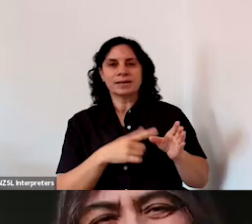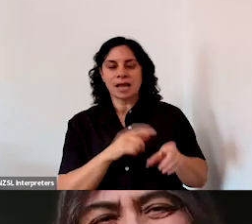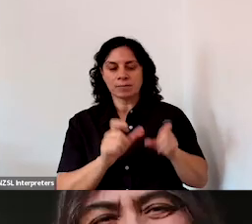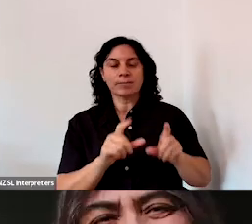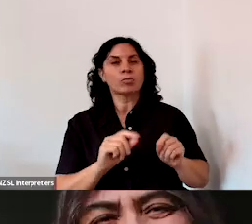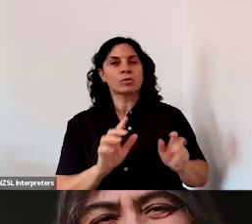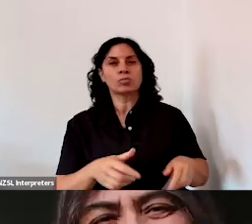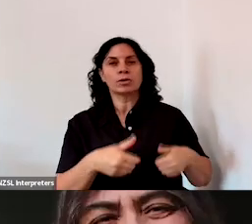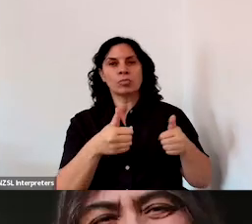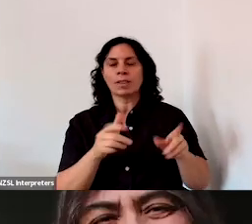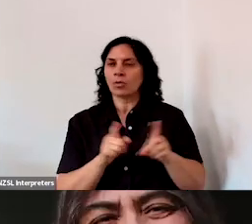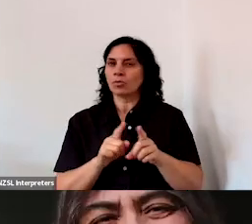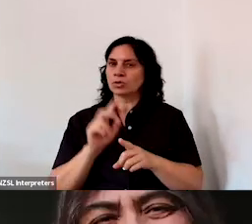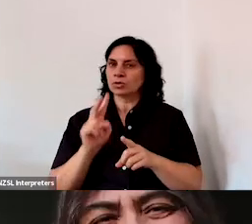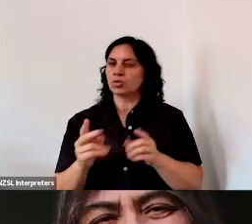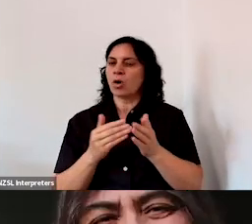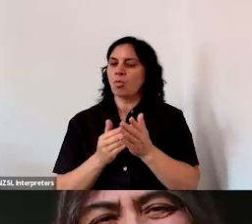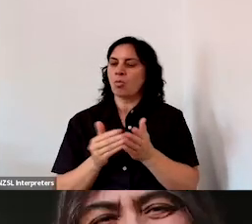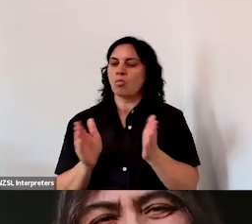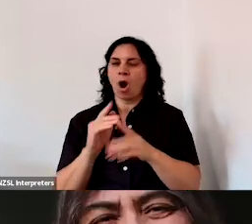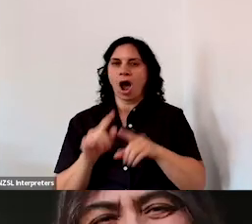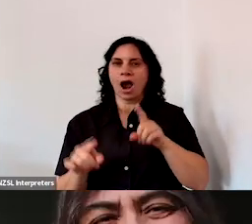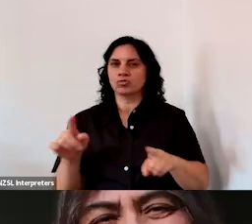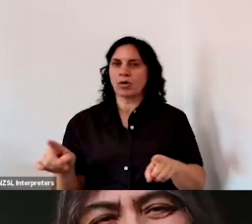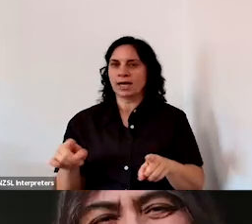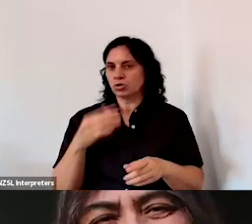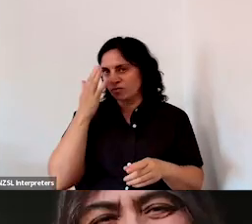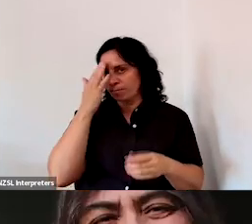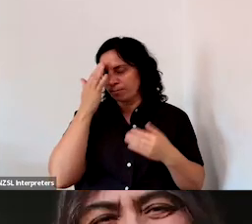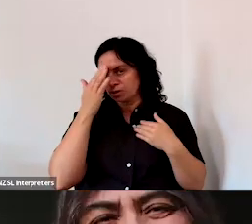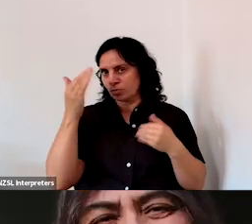We also saw a wide range of mental health experiences at age 15.